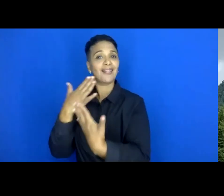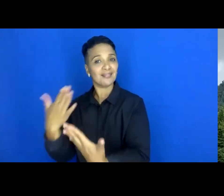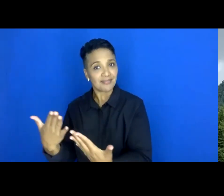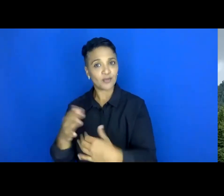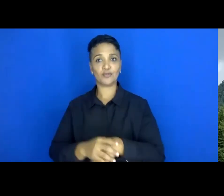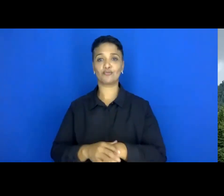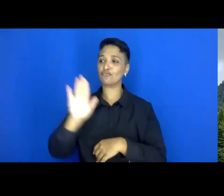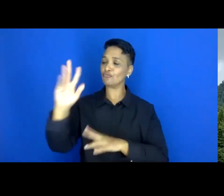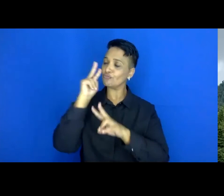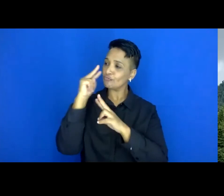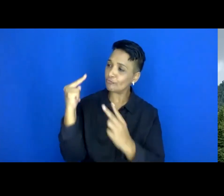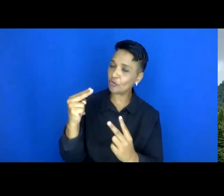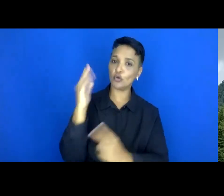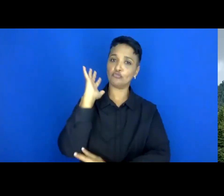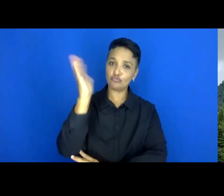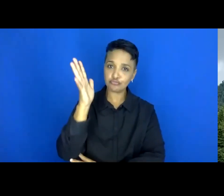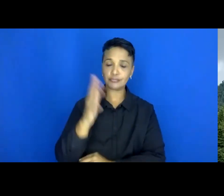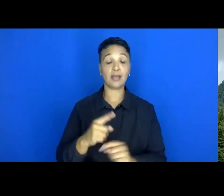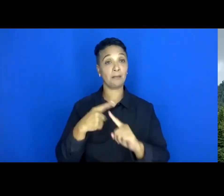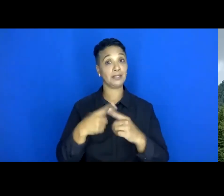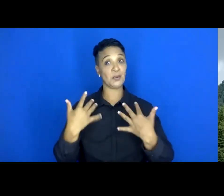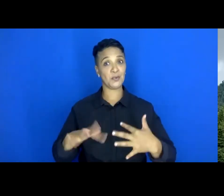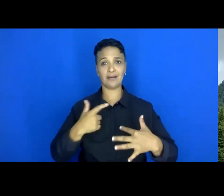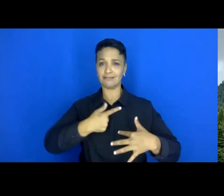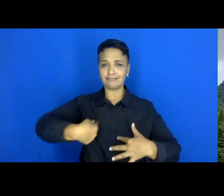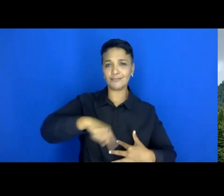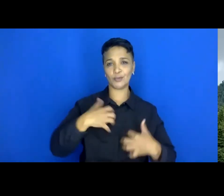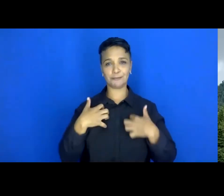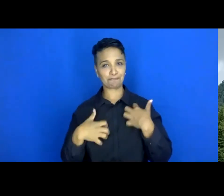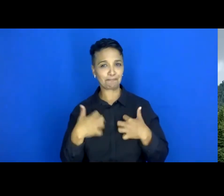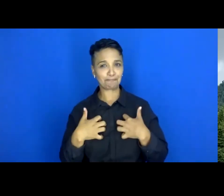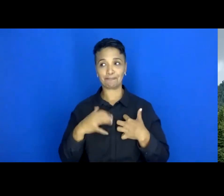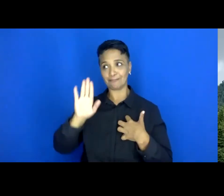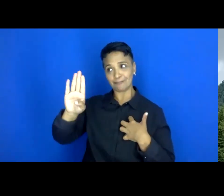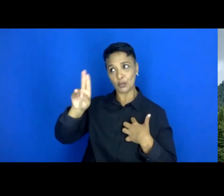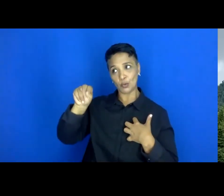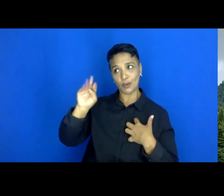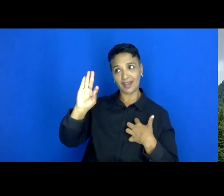and as well as uh we're really excited about uh the commitment of unfpa as well as the broader u.n